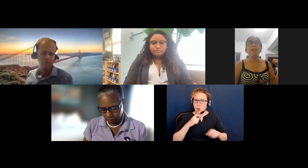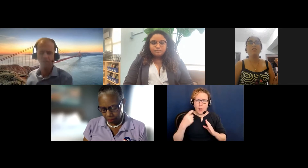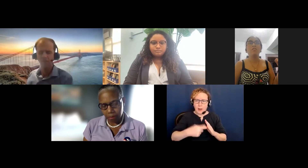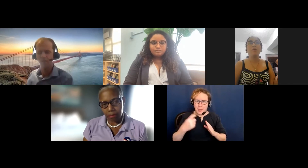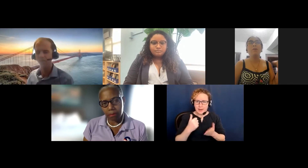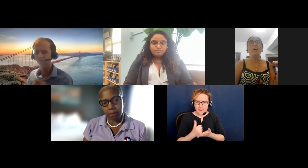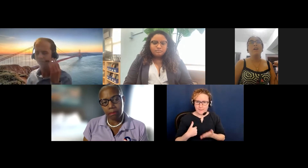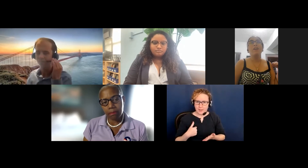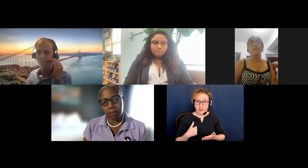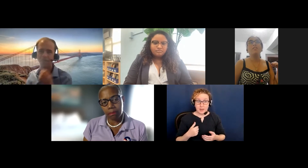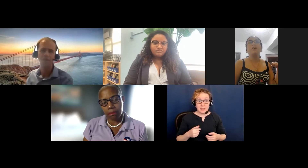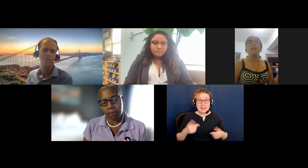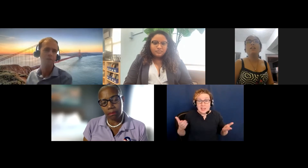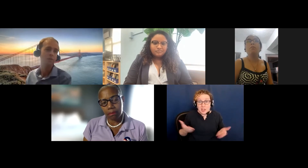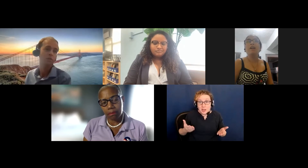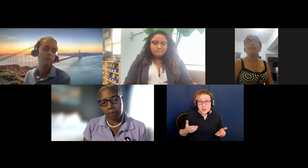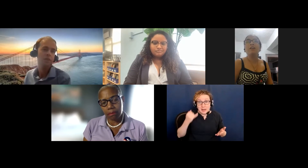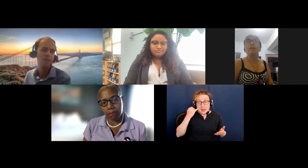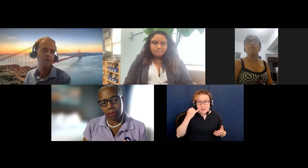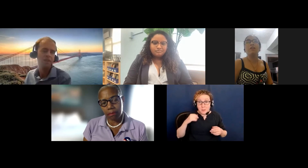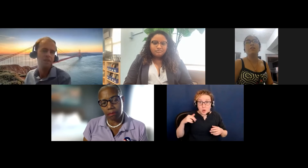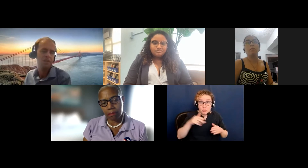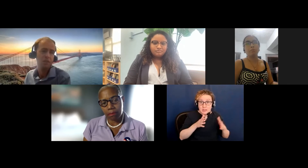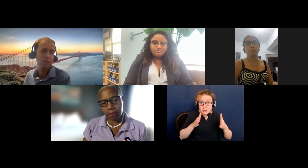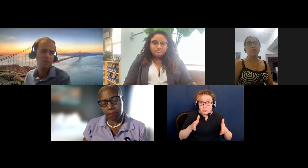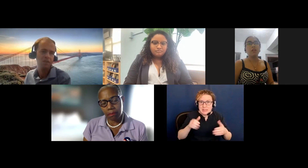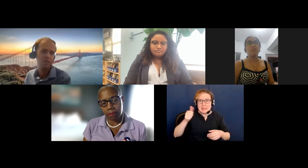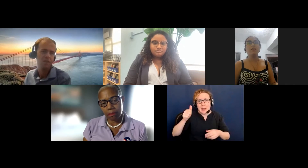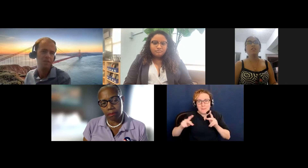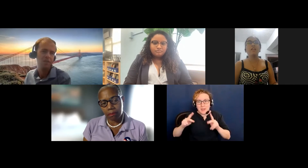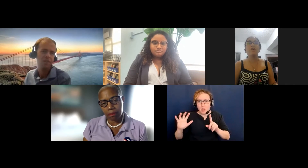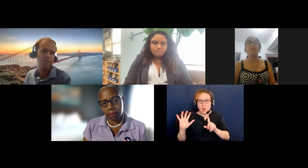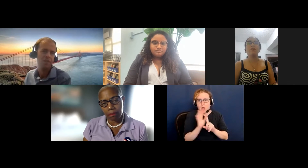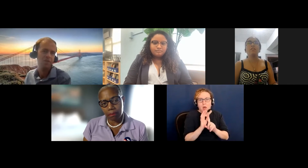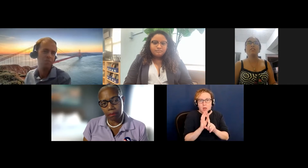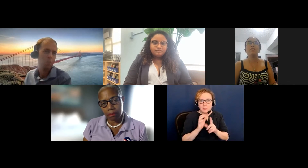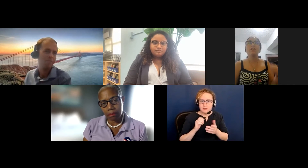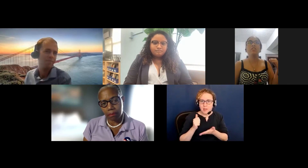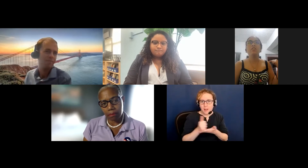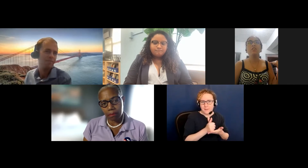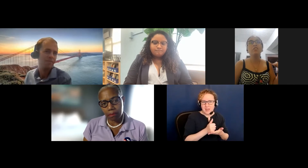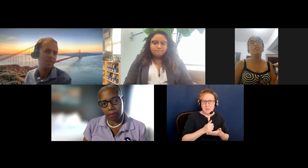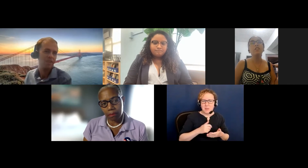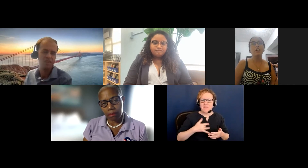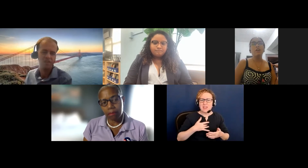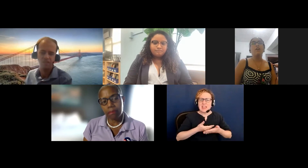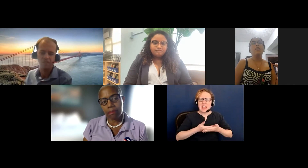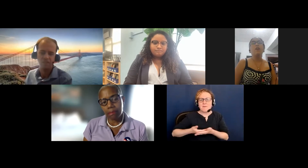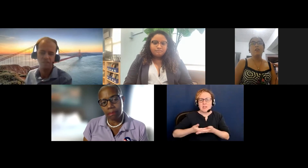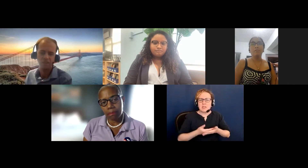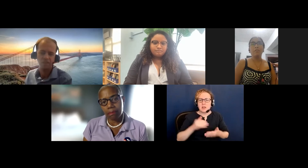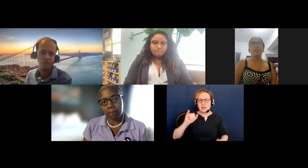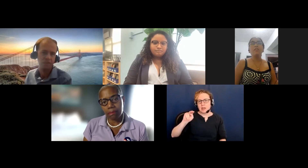you asking if you need help. That’s great but I feel like there’s an infantilization culture here.